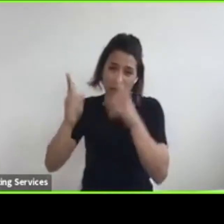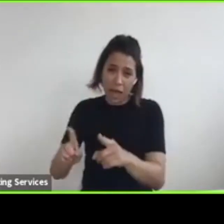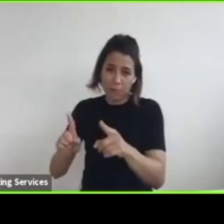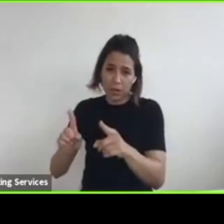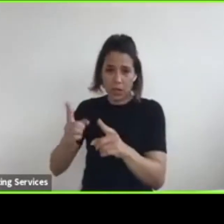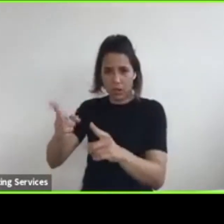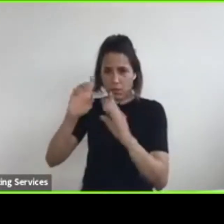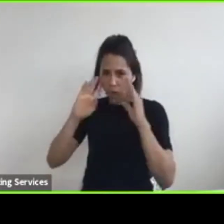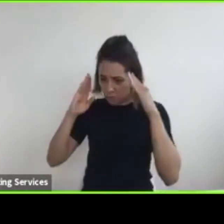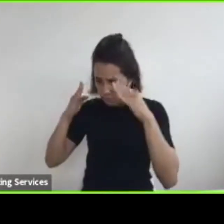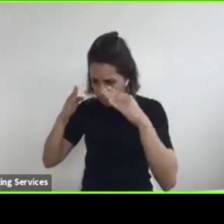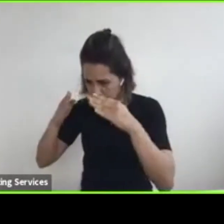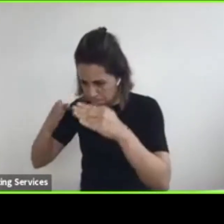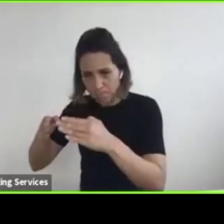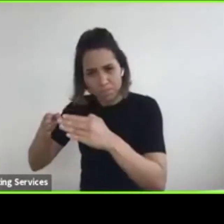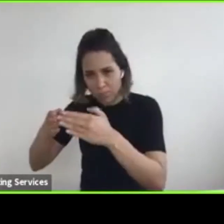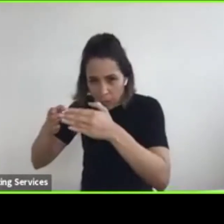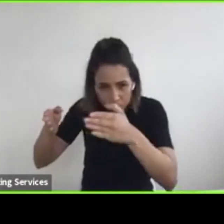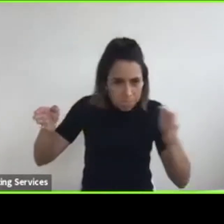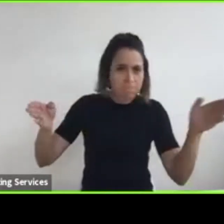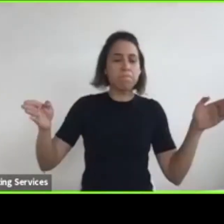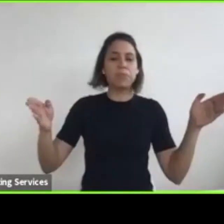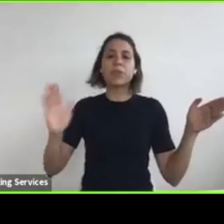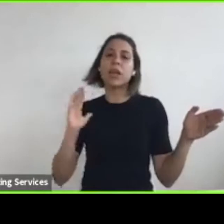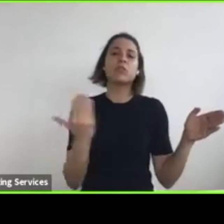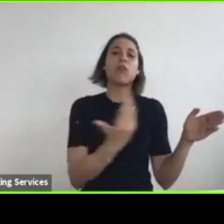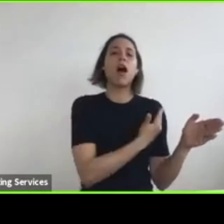RESPONSIBILITY TO GALVANIZE THE COLLECTIVE UNCERTAINTY OF THIS MOMENT